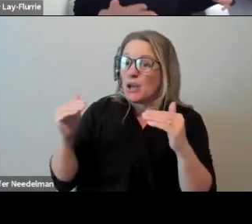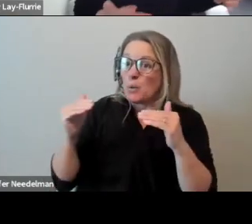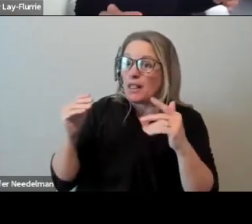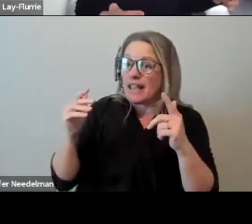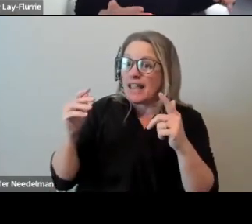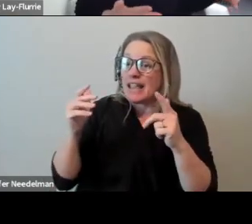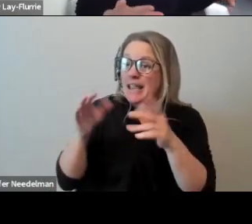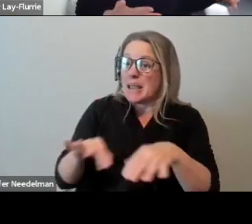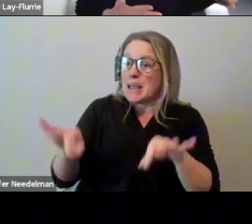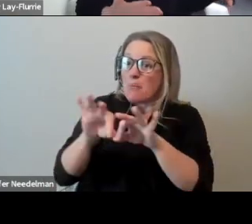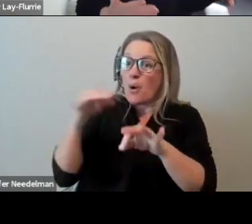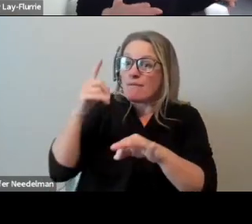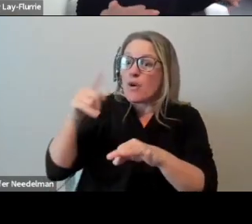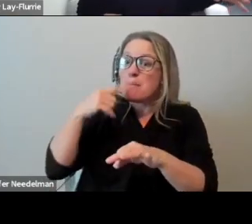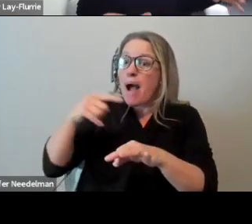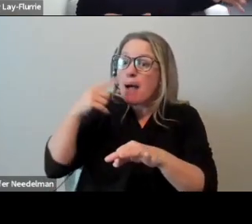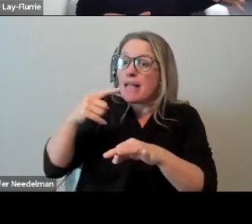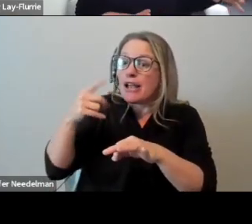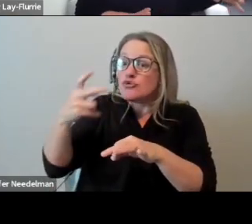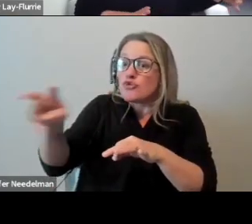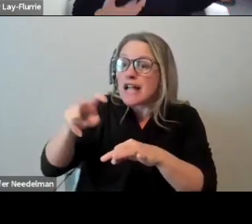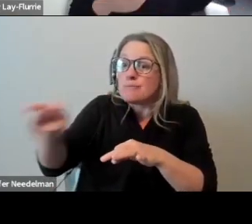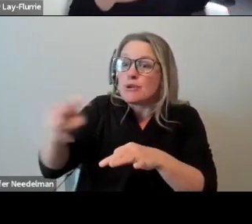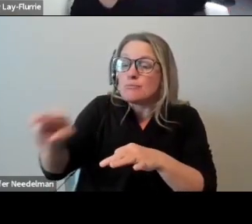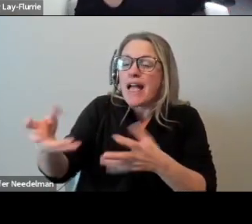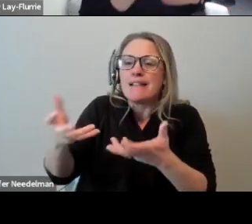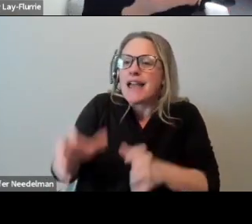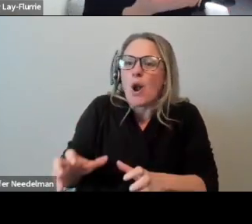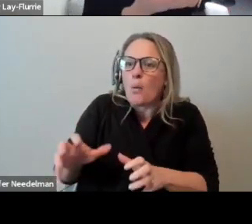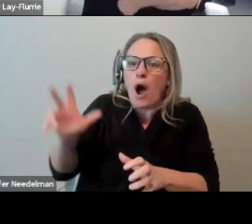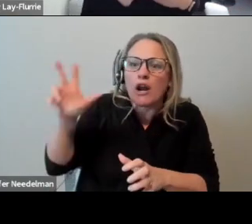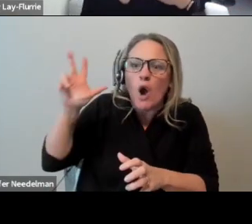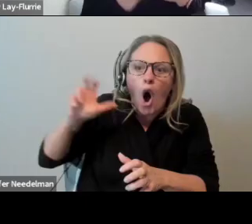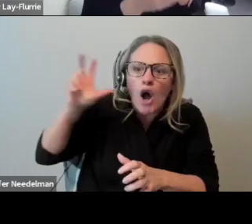and not wanting the audio to bug their neighbor. Captions.